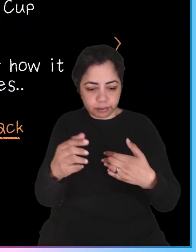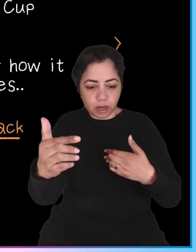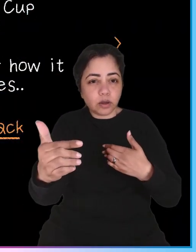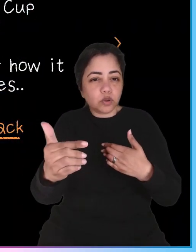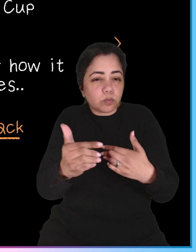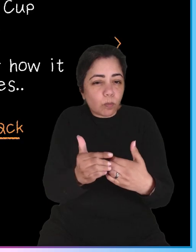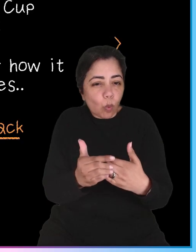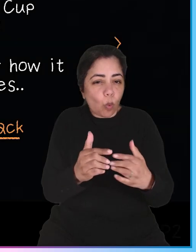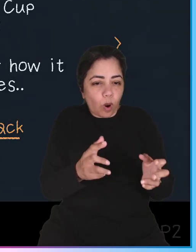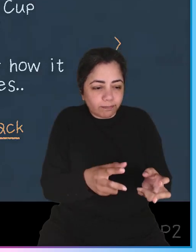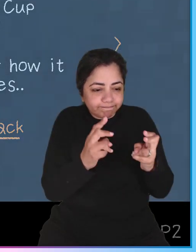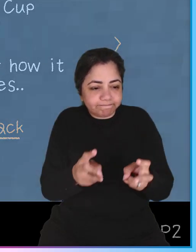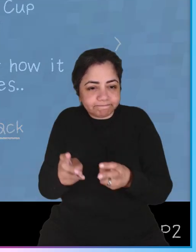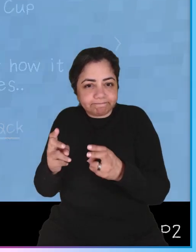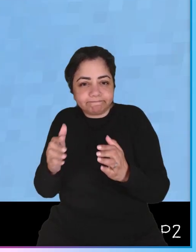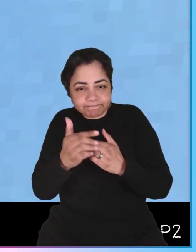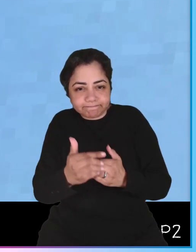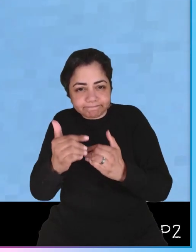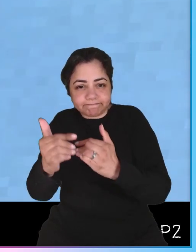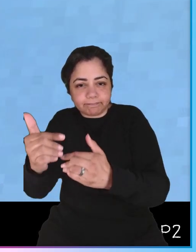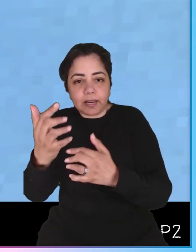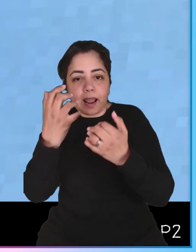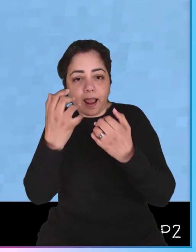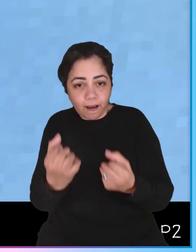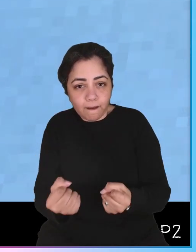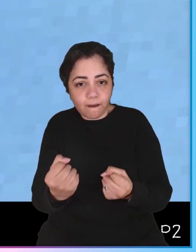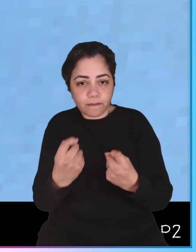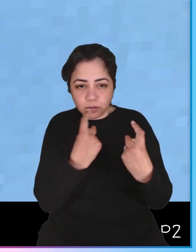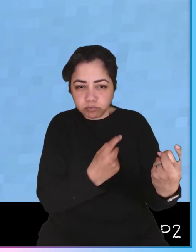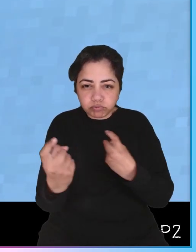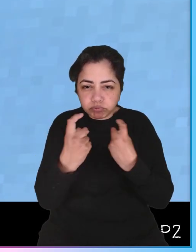learn more about the characters, and find collectibles for minigames.